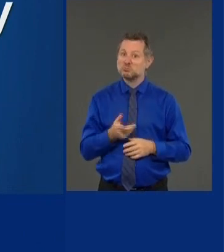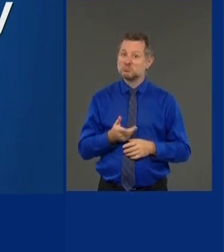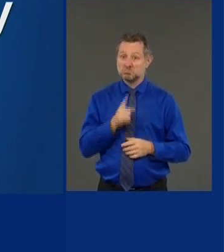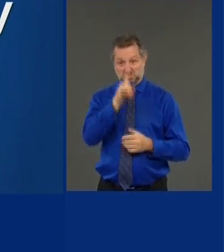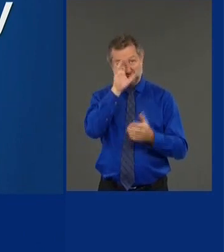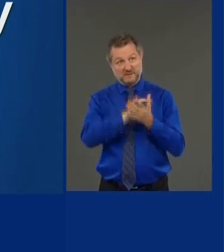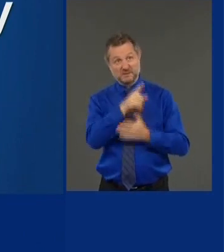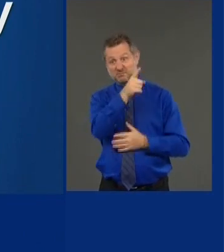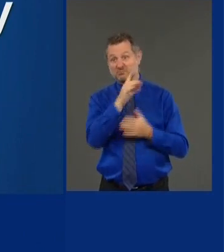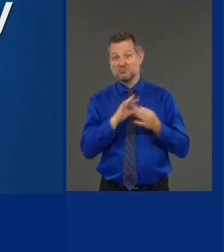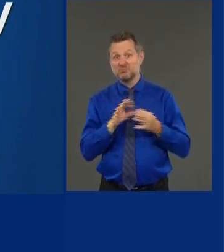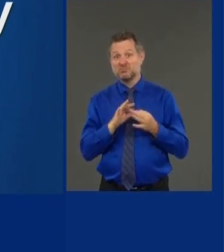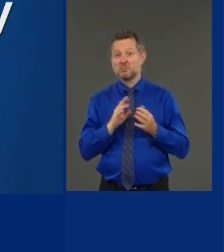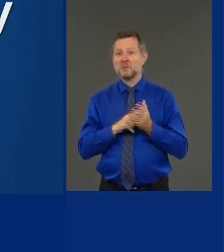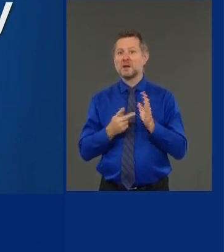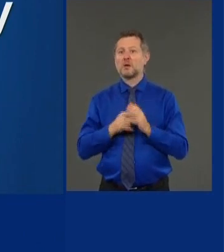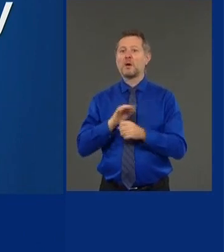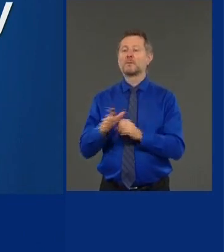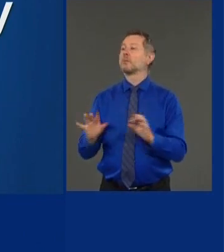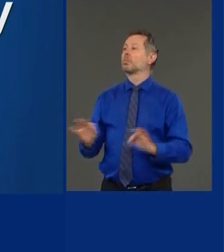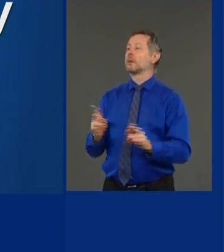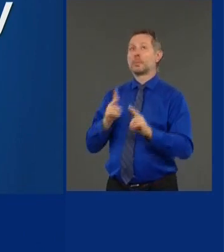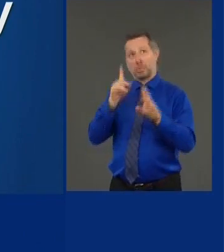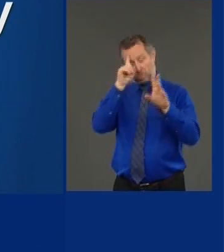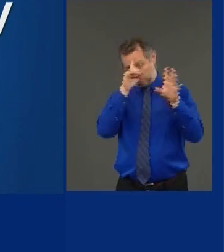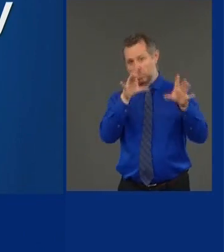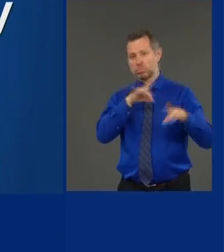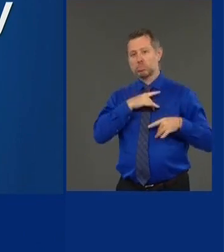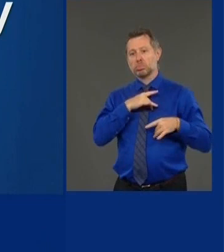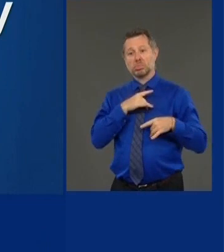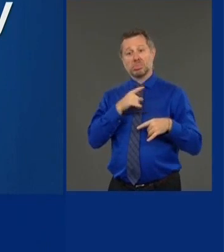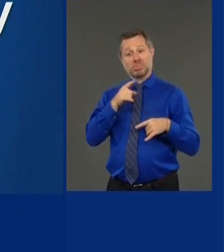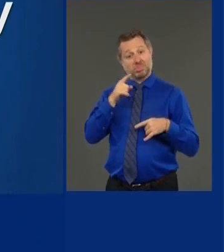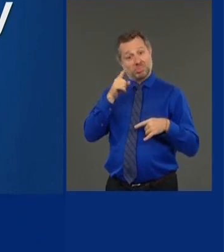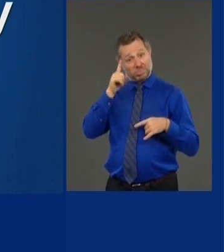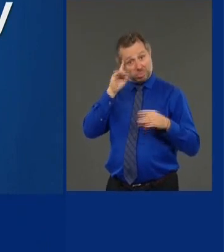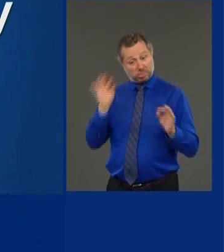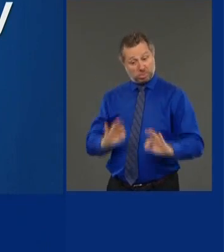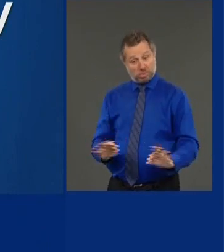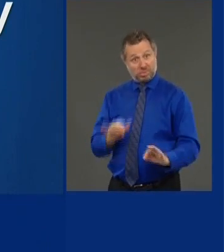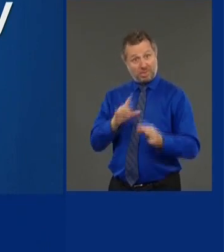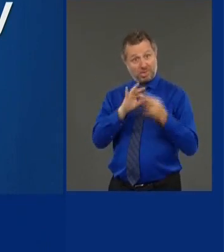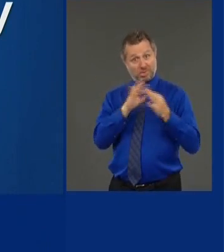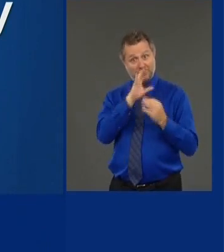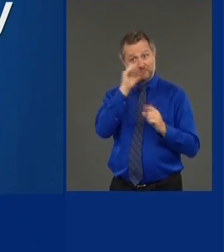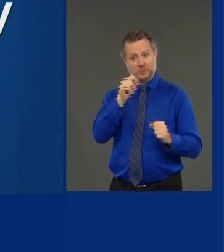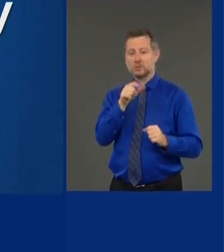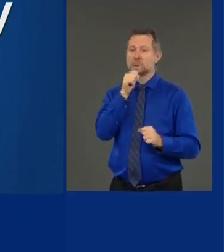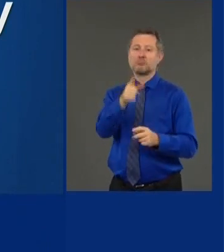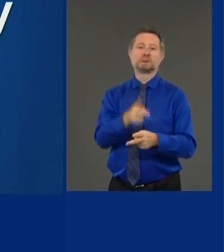AND BELIEVED HIM! AND IF YOU BELIEVED HIM, YOU WOULDN'T TAKE COVID SERIOUSLY.